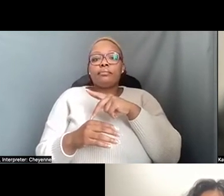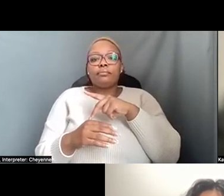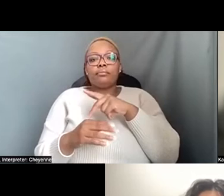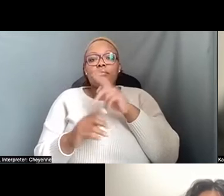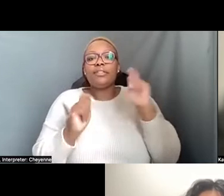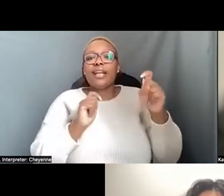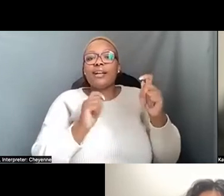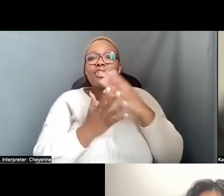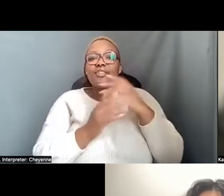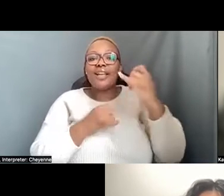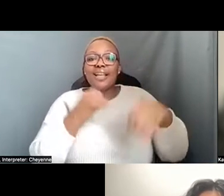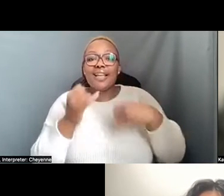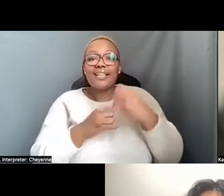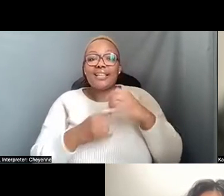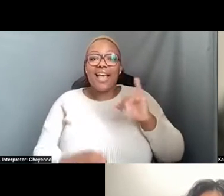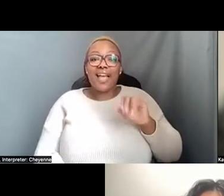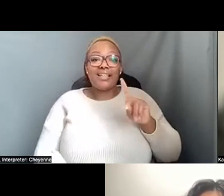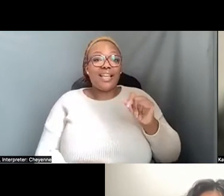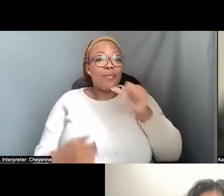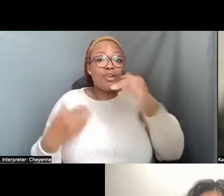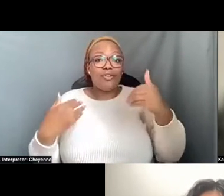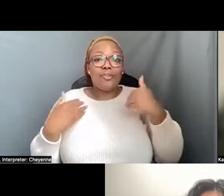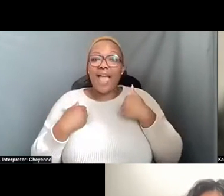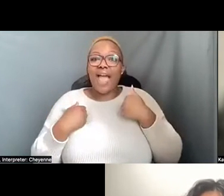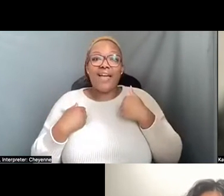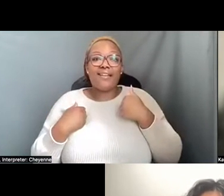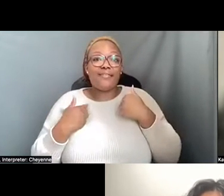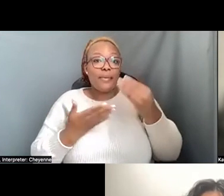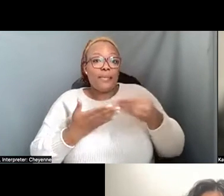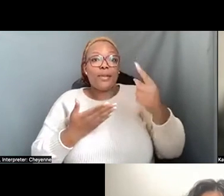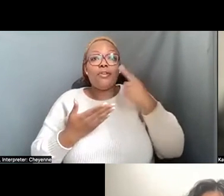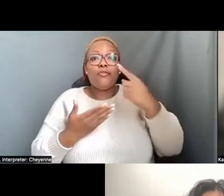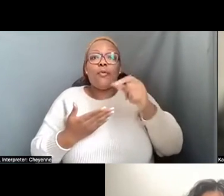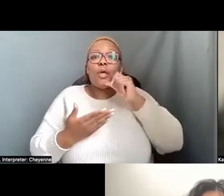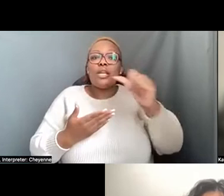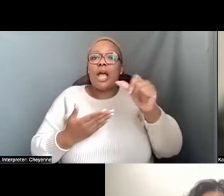IDA, we don't have a fund for kind of non-journalistic, person docs.